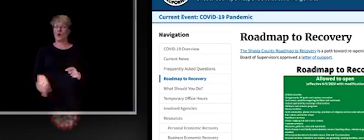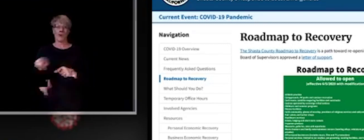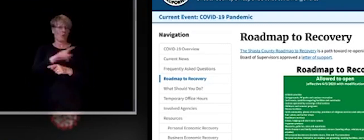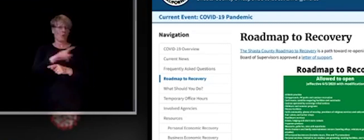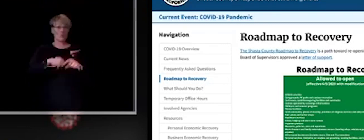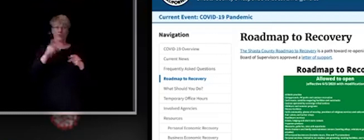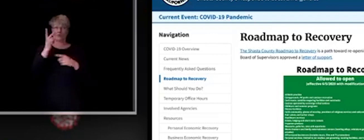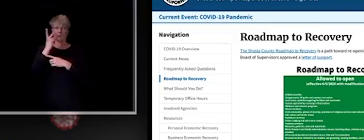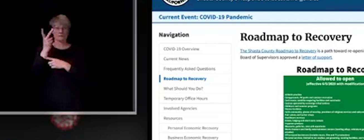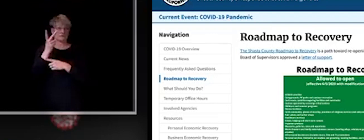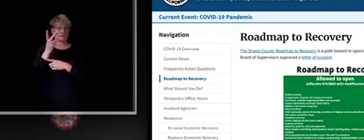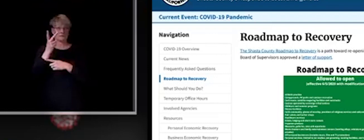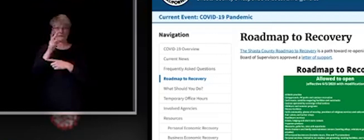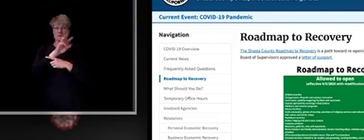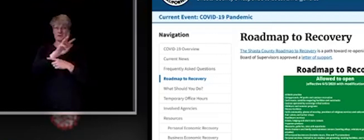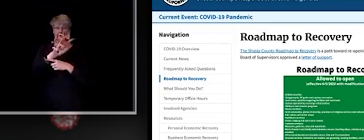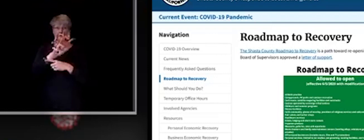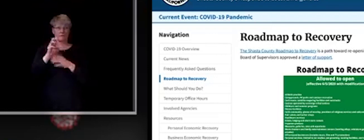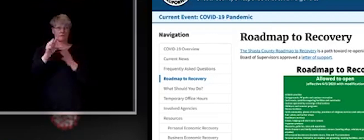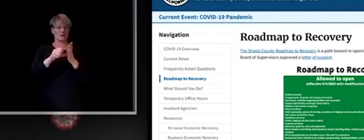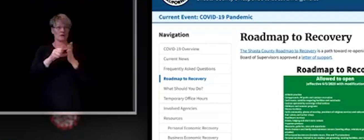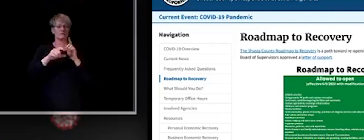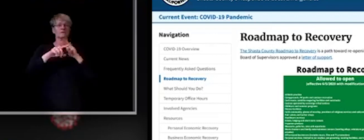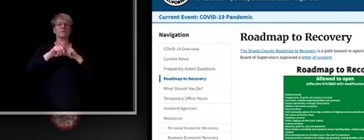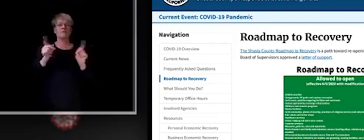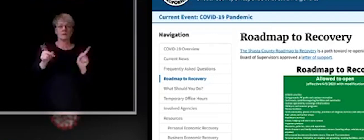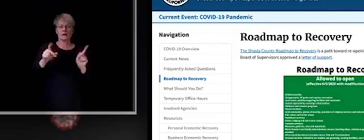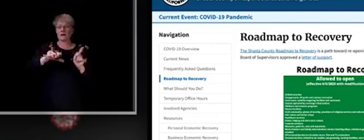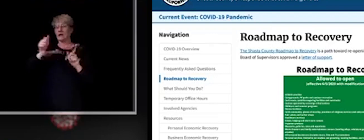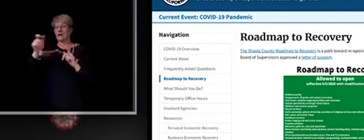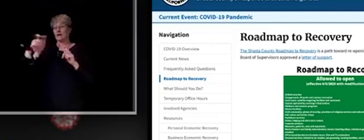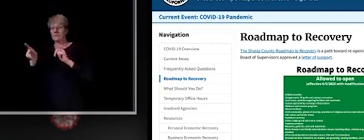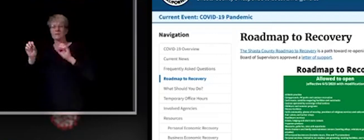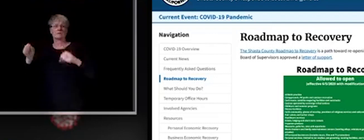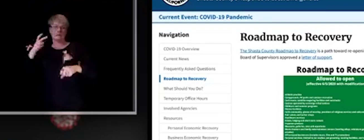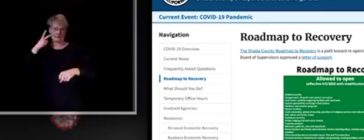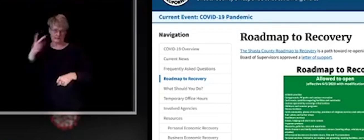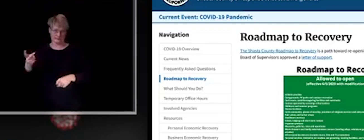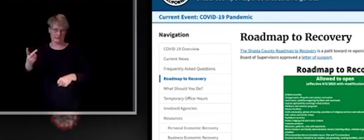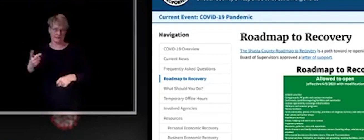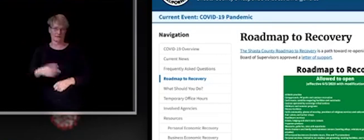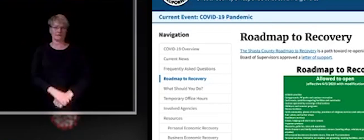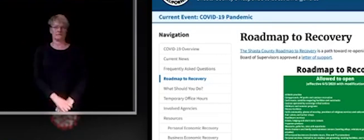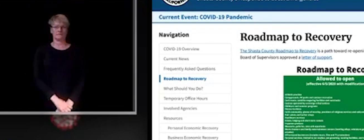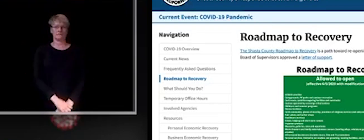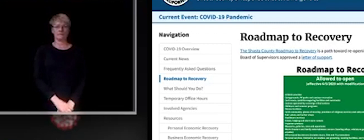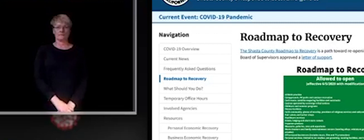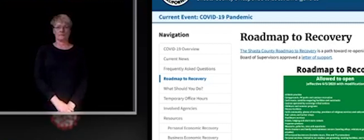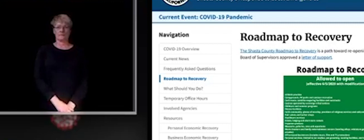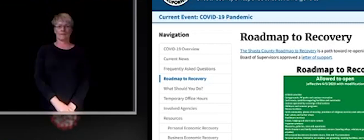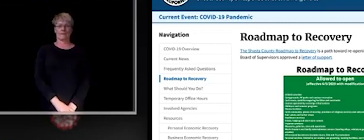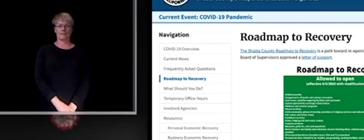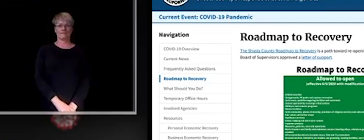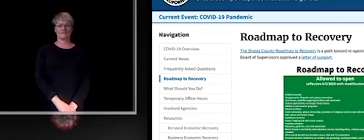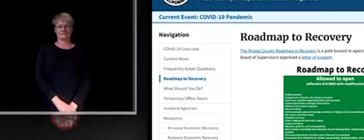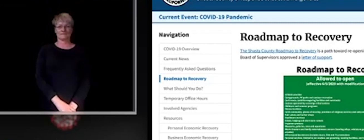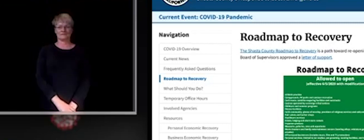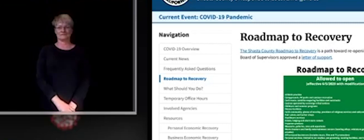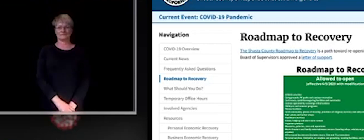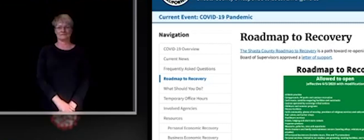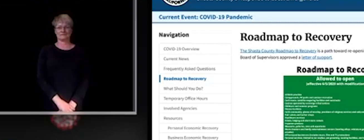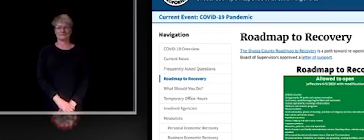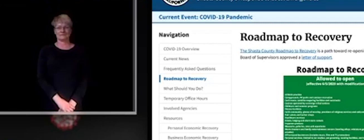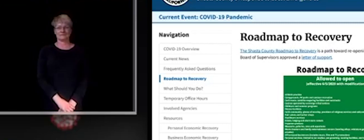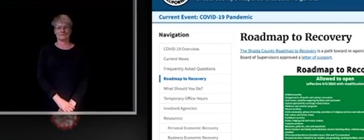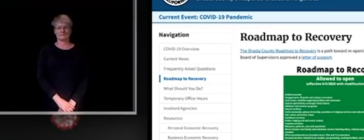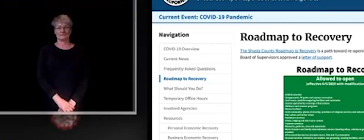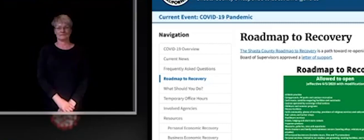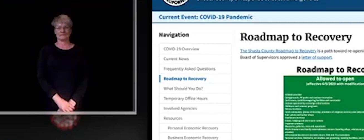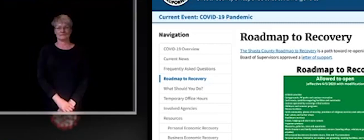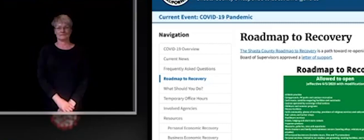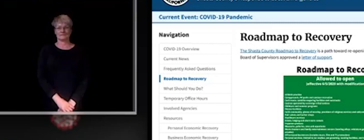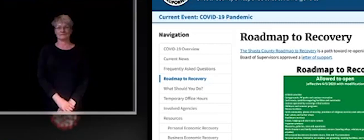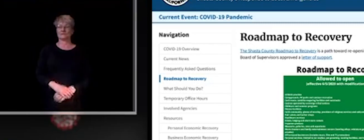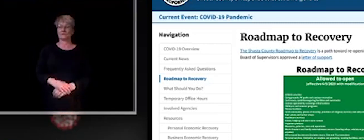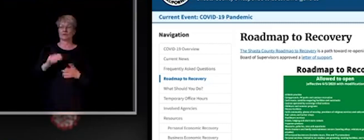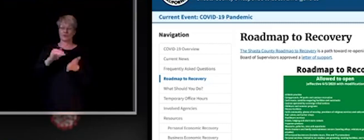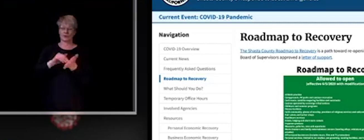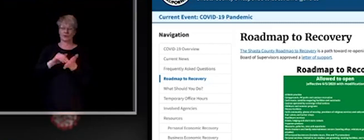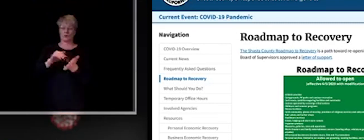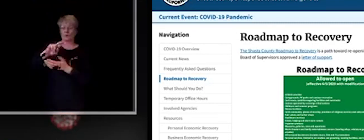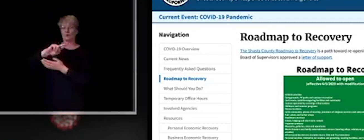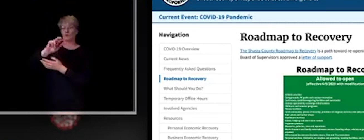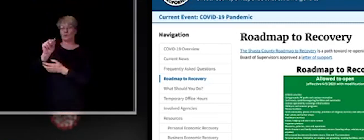going to take me just a second. So, what I can do, let me just read off a